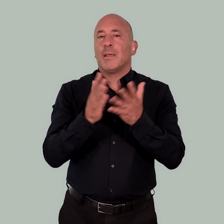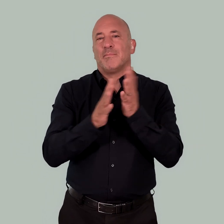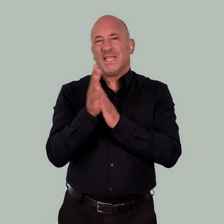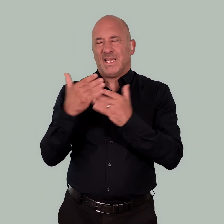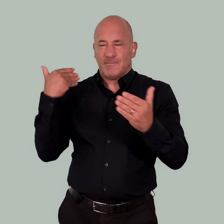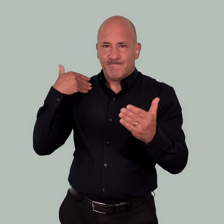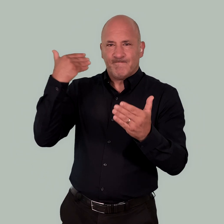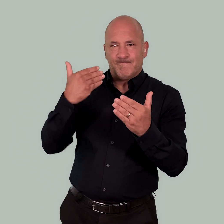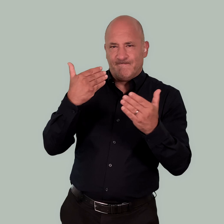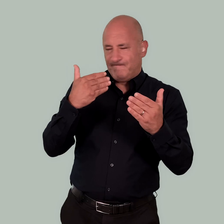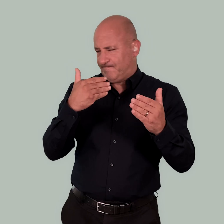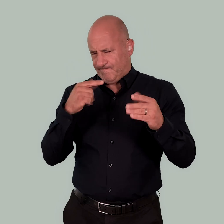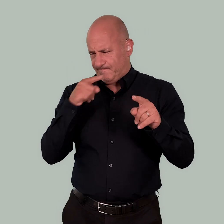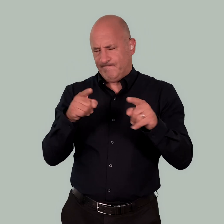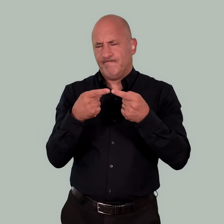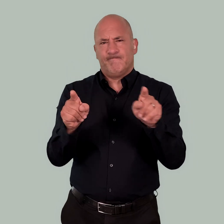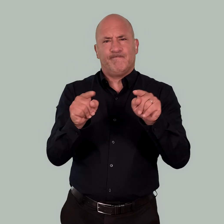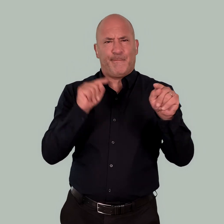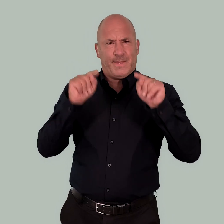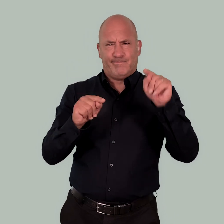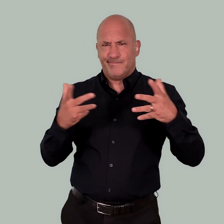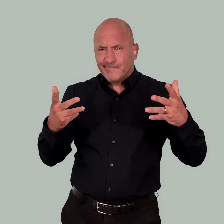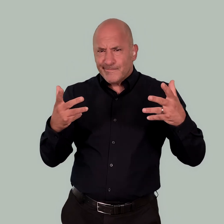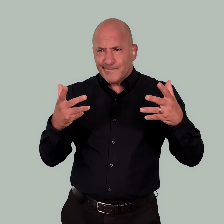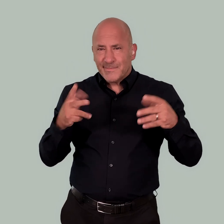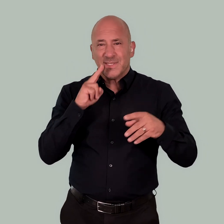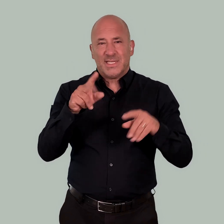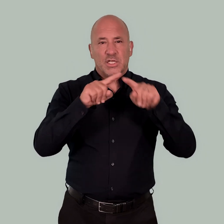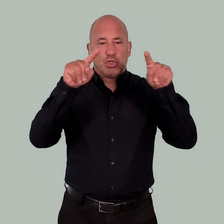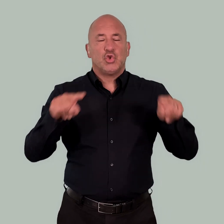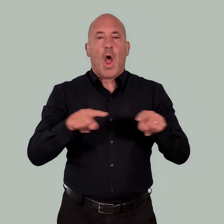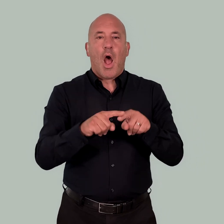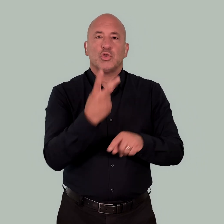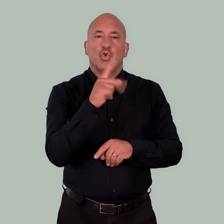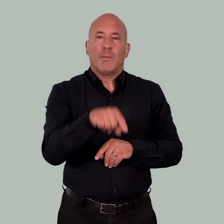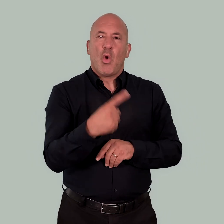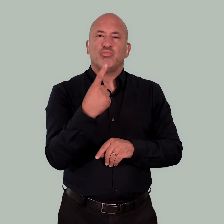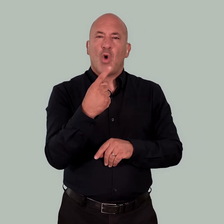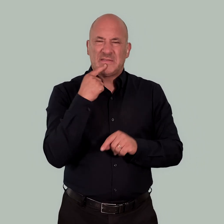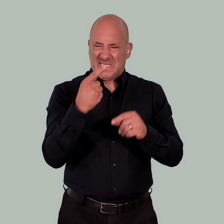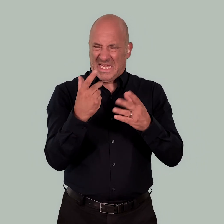creating discontinuities in the time series, shown by gaps in Chart 2.1,